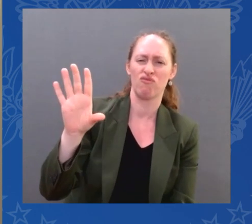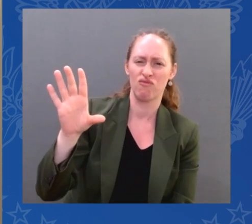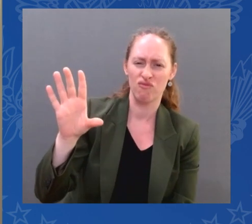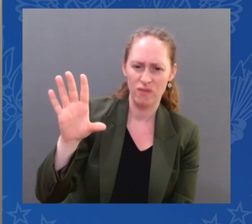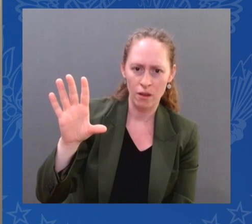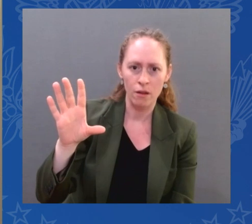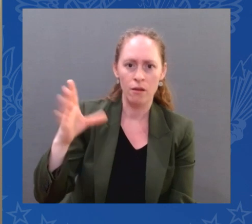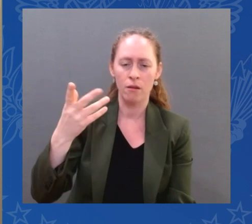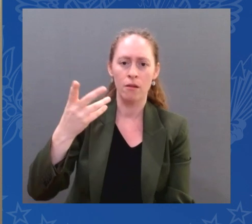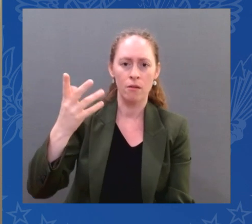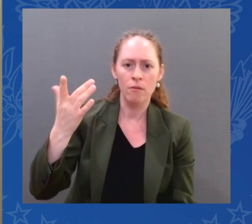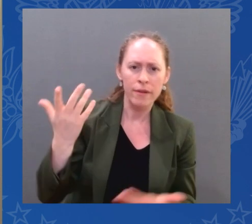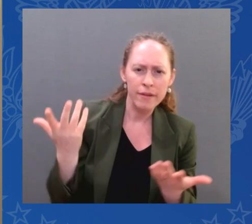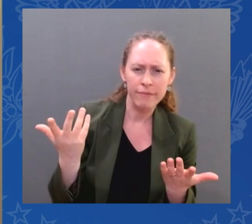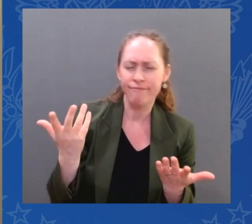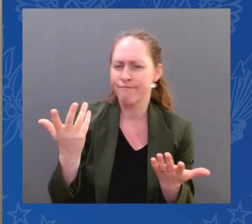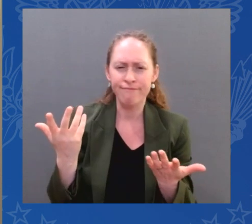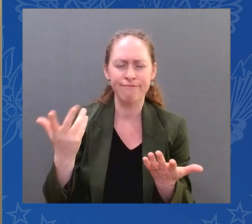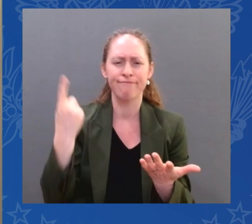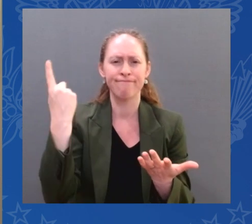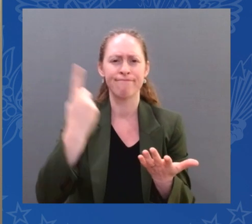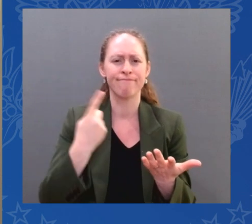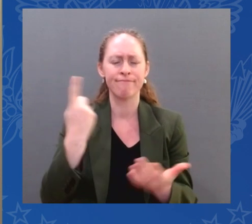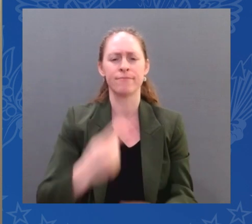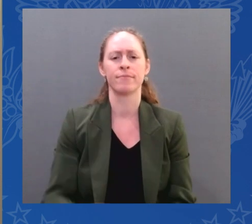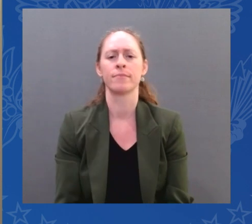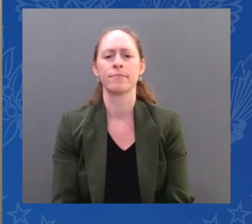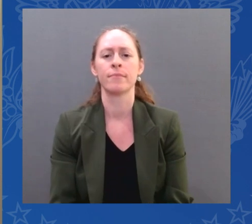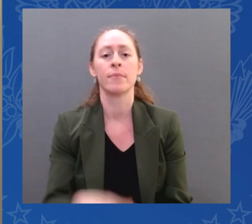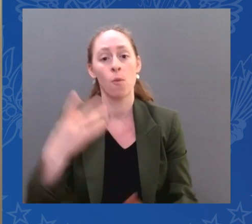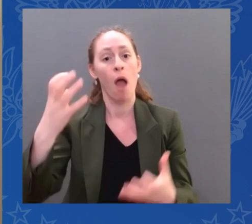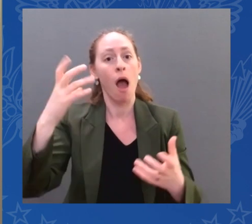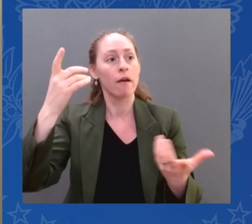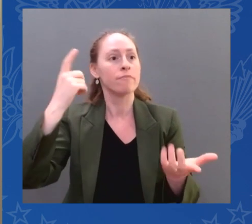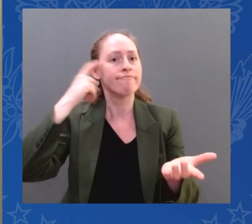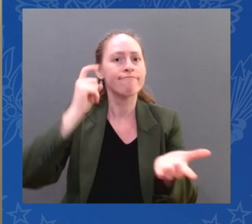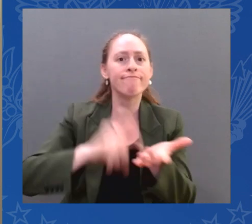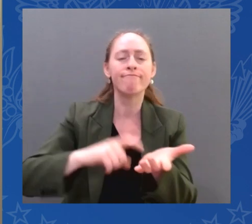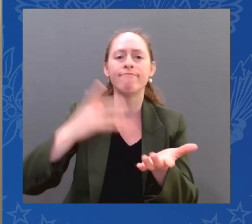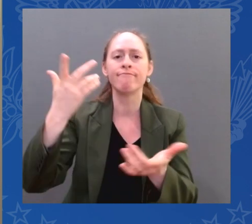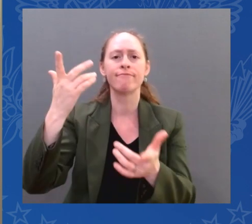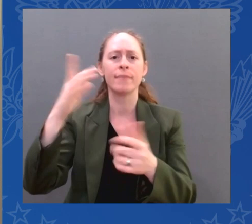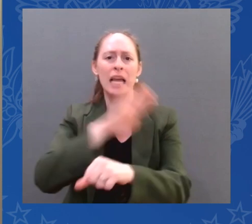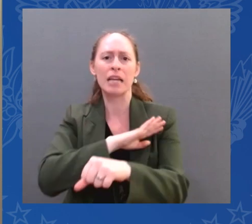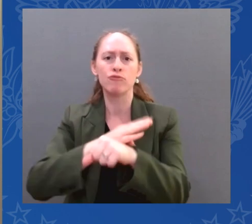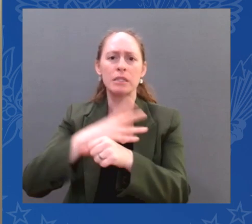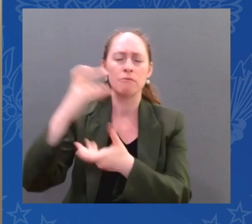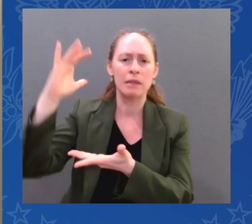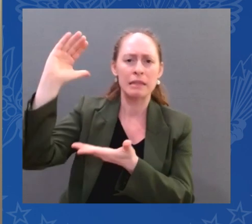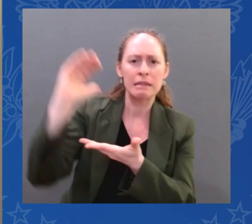Do you have a reaction to that, sir? The President: He's mildly sensitive. I didn't know they'd get their feelings hurt that quickly.